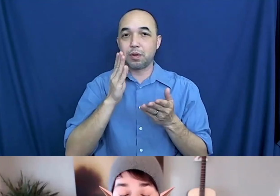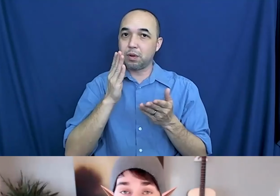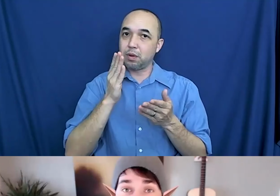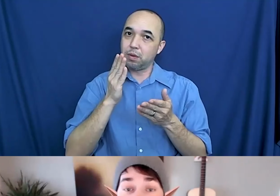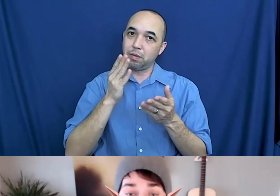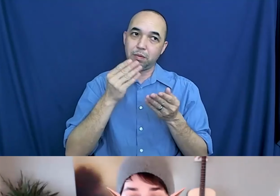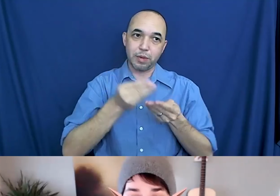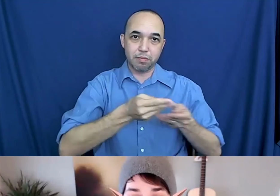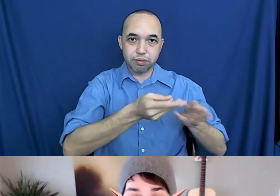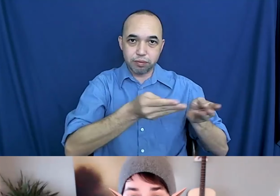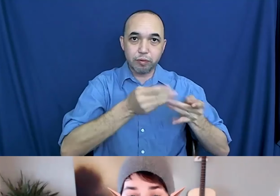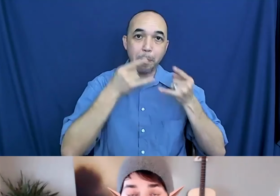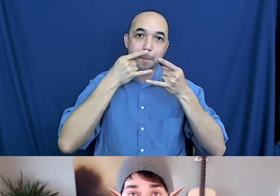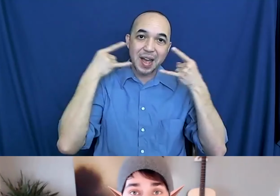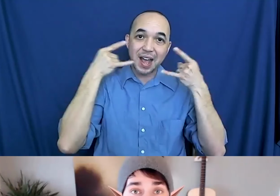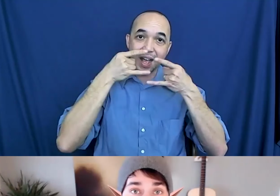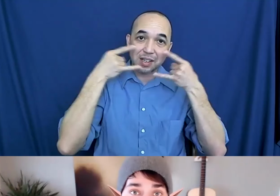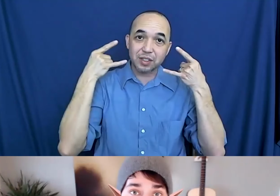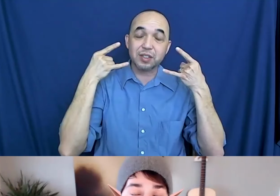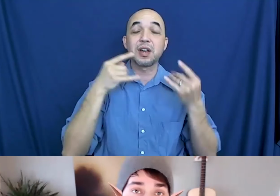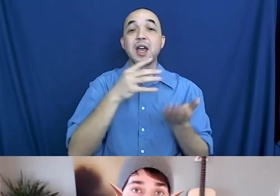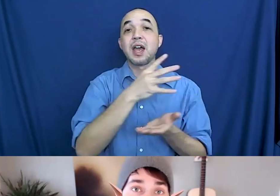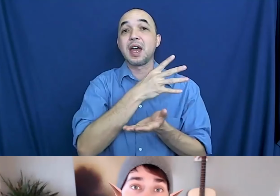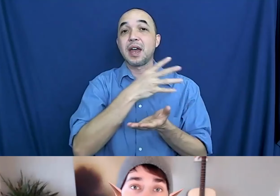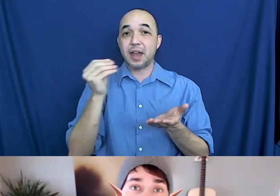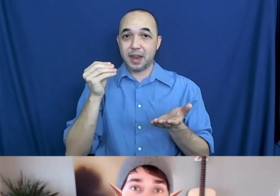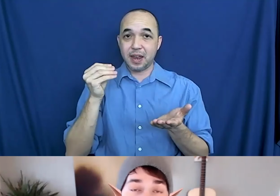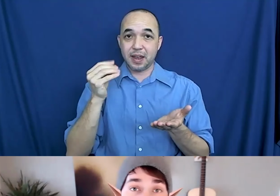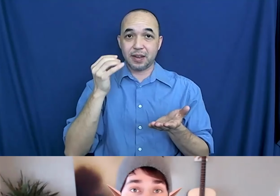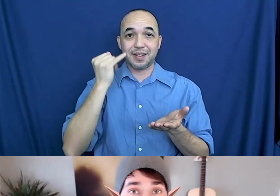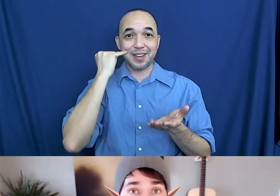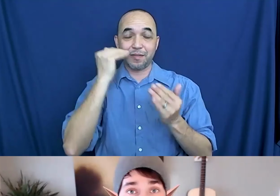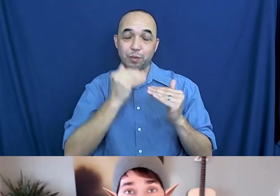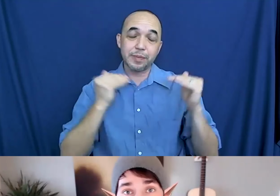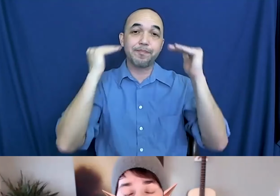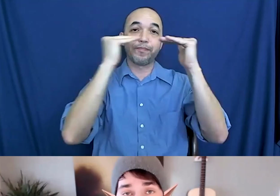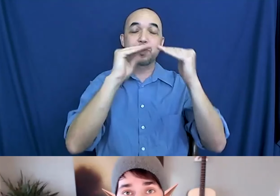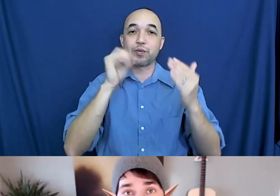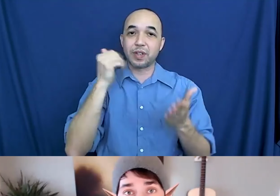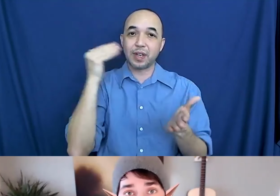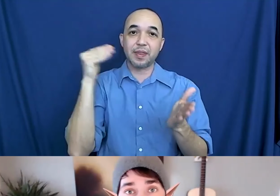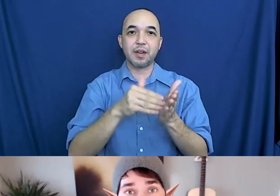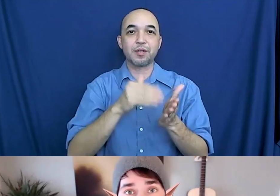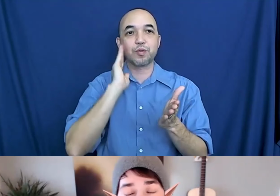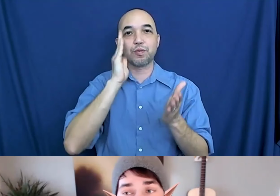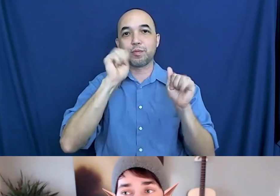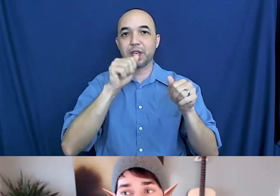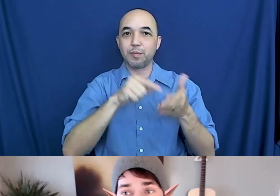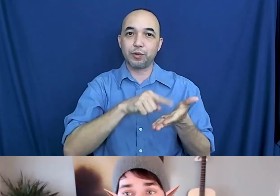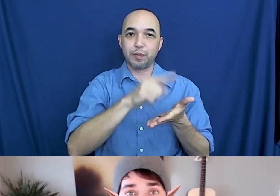$10,000 PAYS FOR MEDICAL TRANSPORT IN THESE REMOTE AREAS TO HELP SAVE THE ELDERS IN THOSE COMMUNITIES AND FAMILIES.